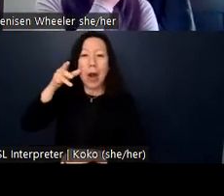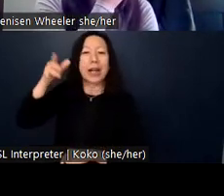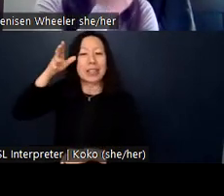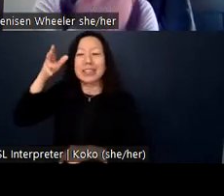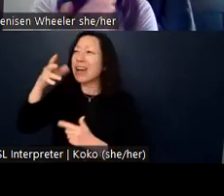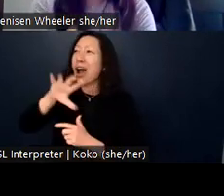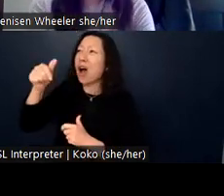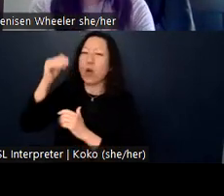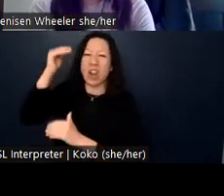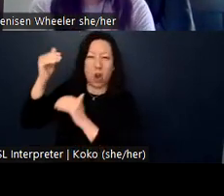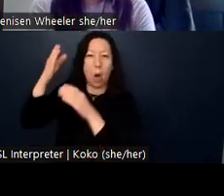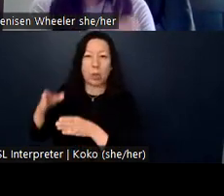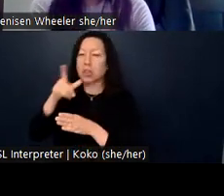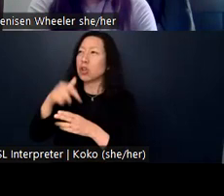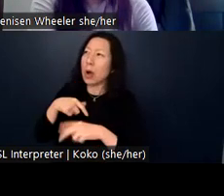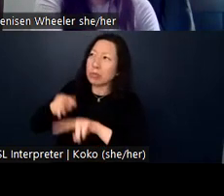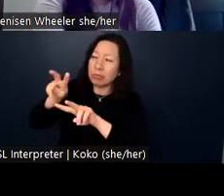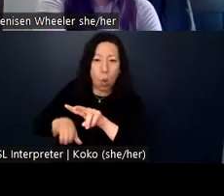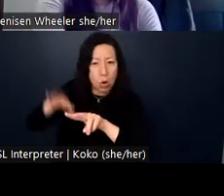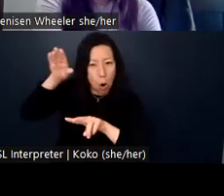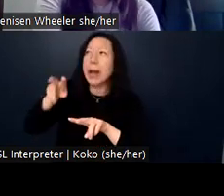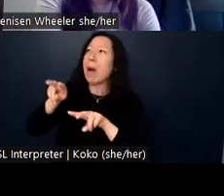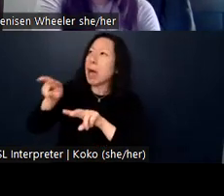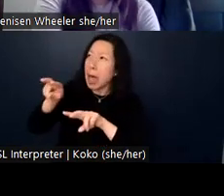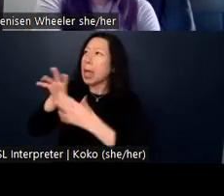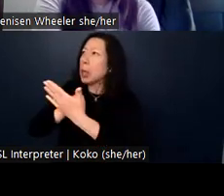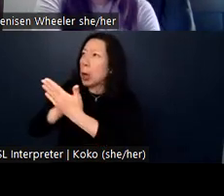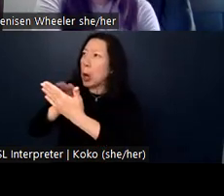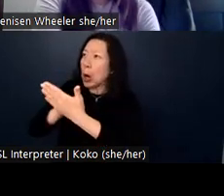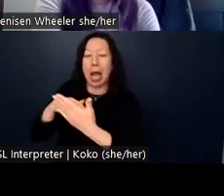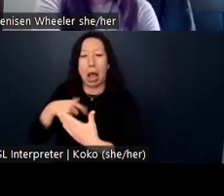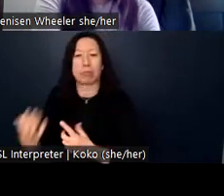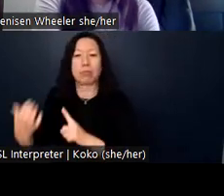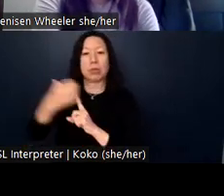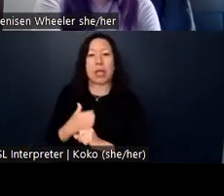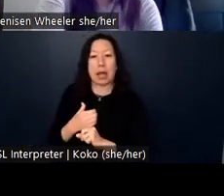take on these different traits but I 12:57:48 wouldn't say that people because